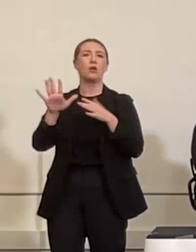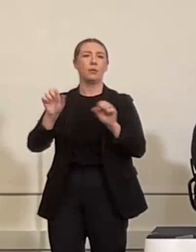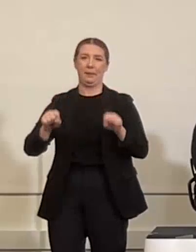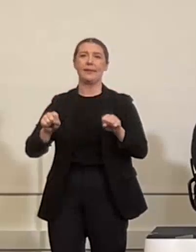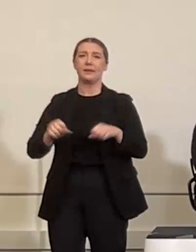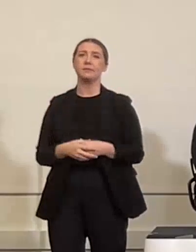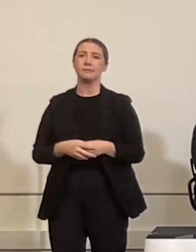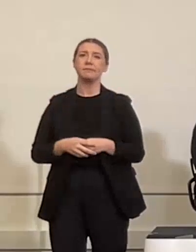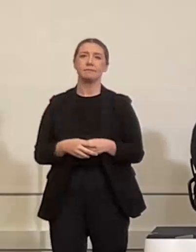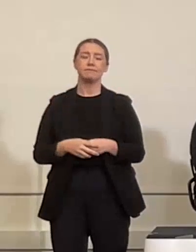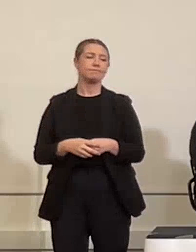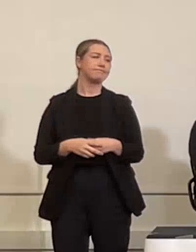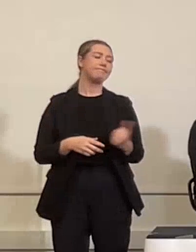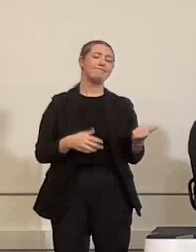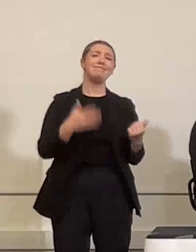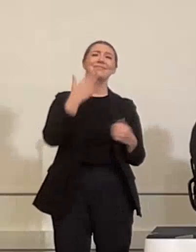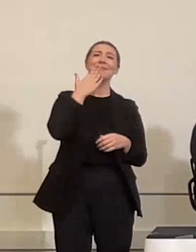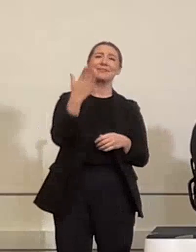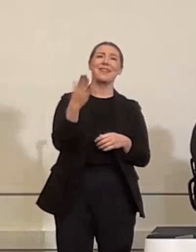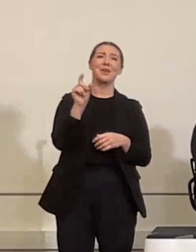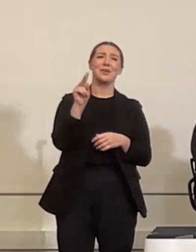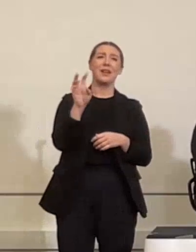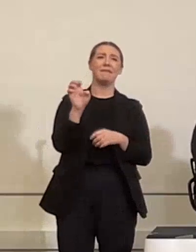Yeah, thank, thank Dave. Next question.